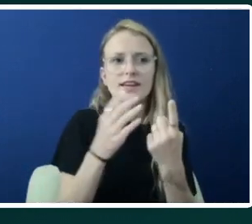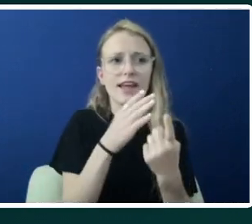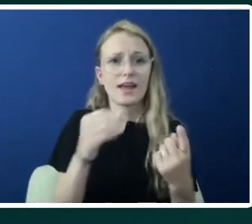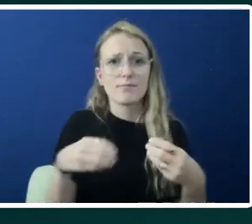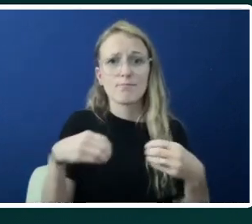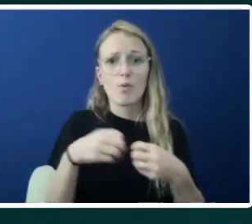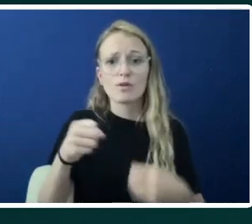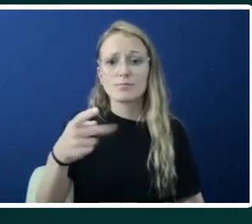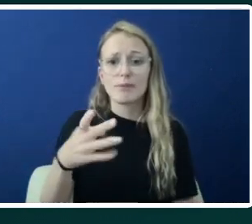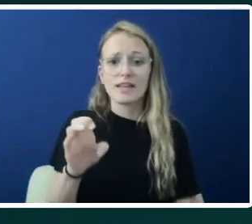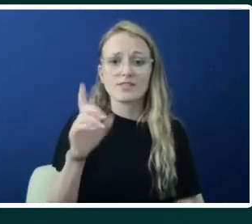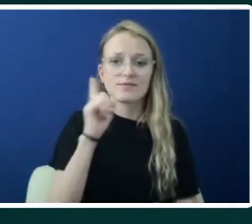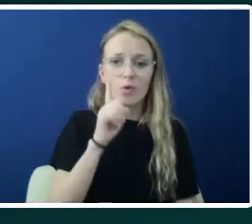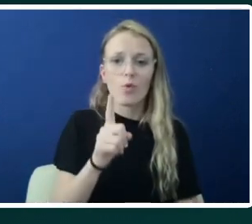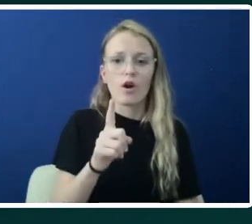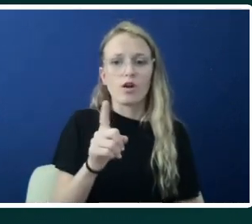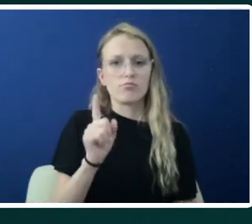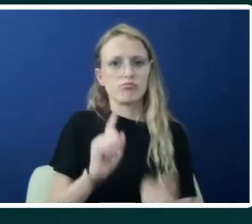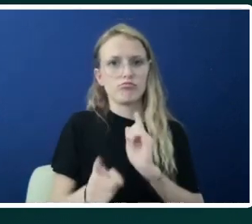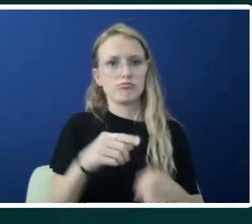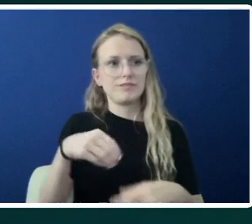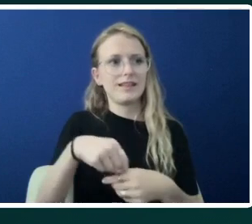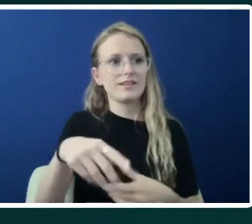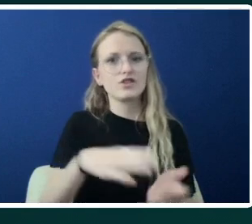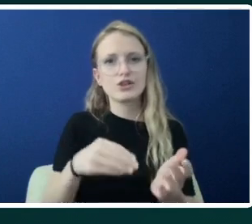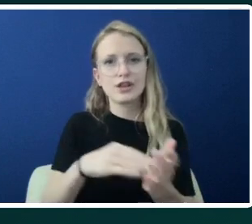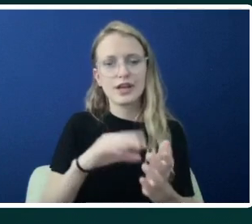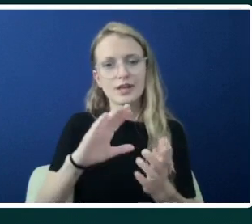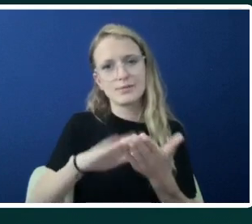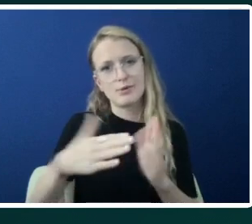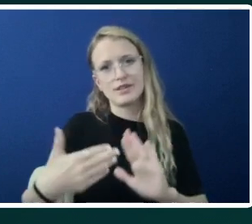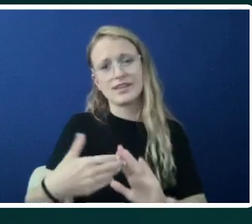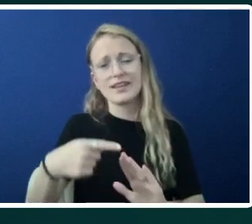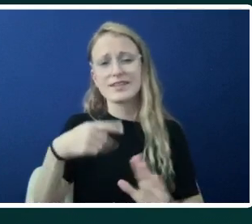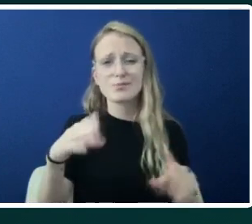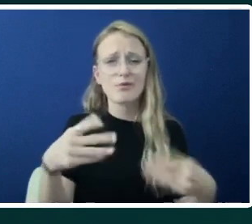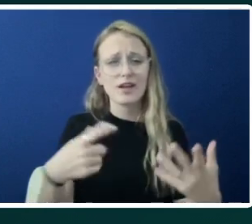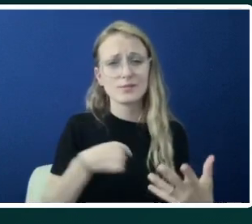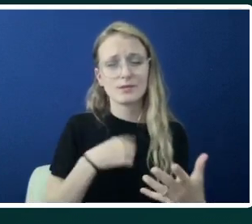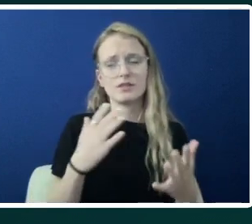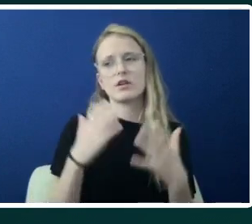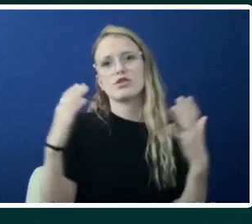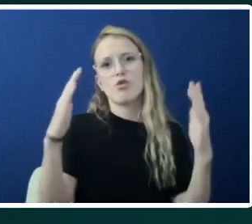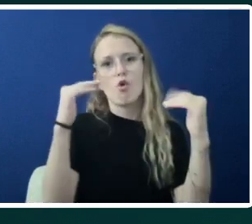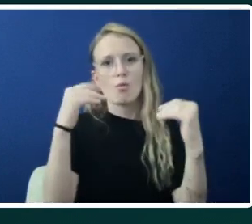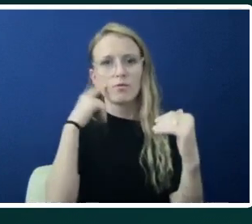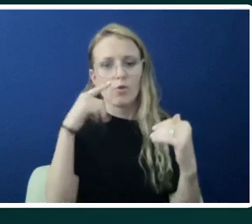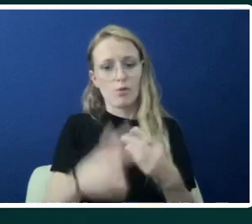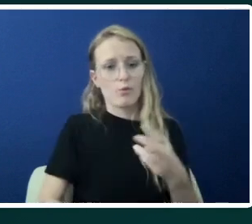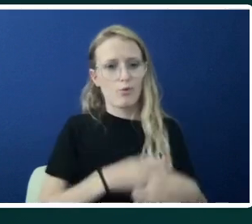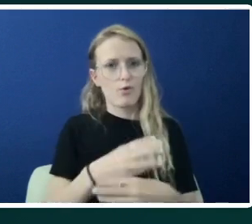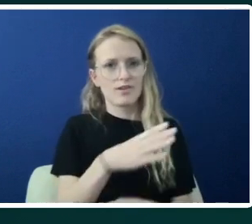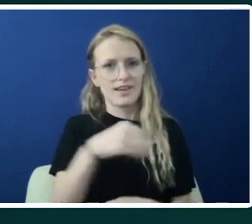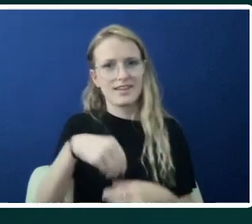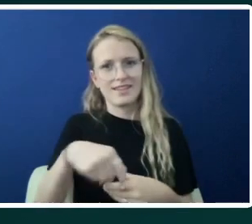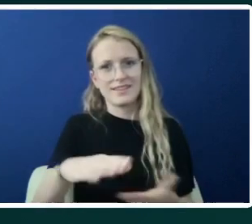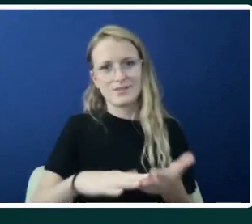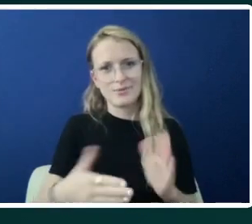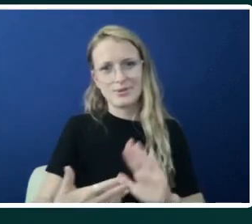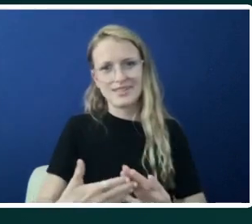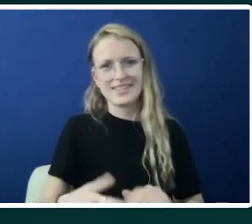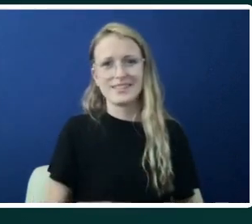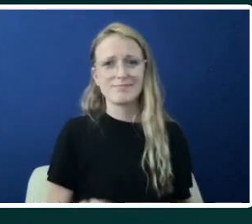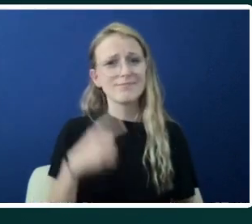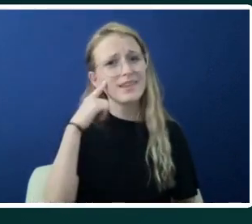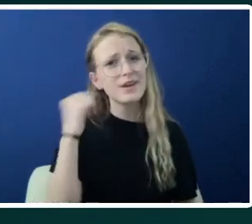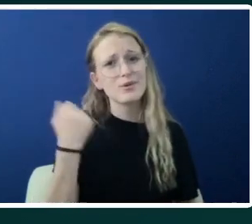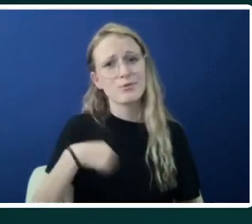great hope for our world and hope that I think we all need. Back to you, Nicole and Katie.